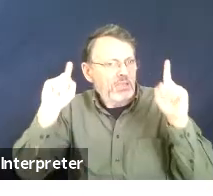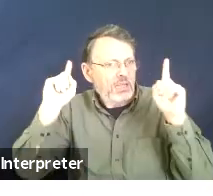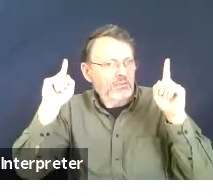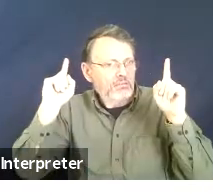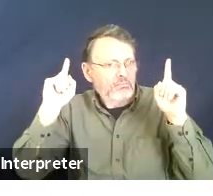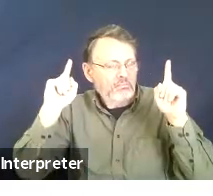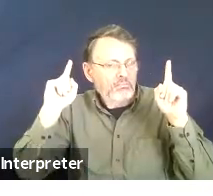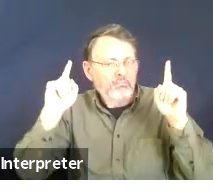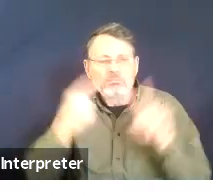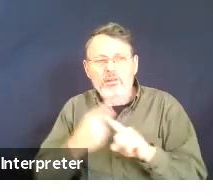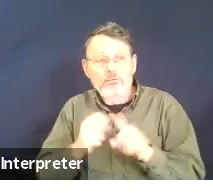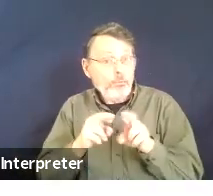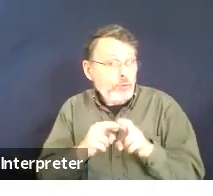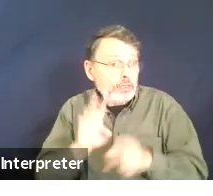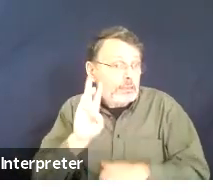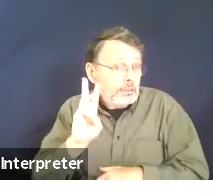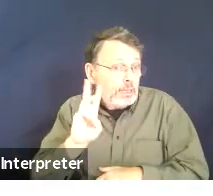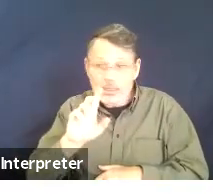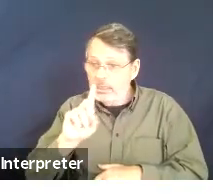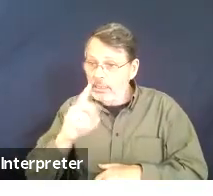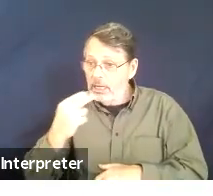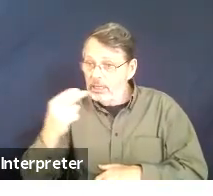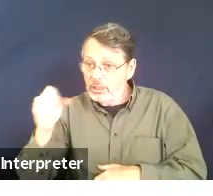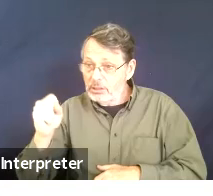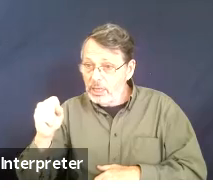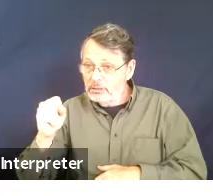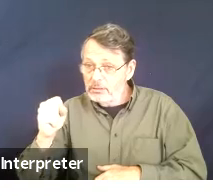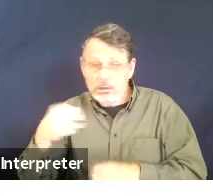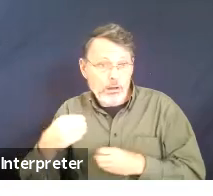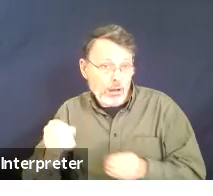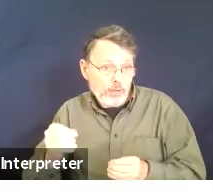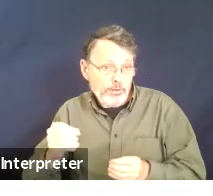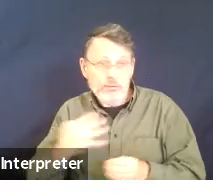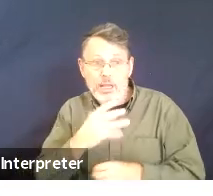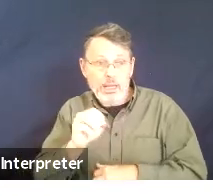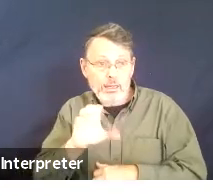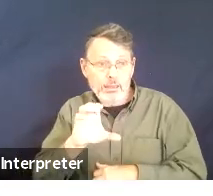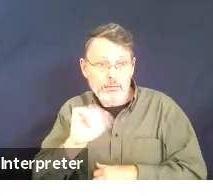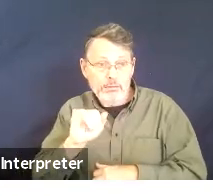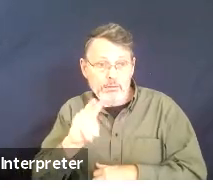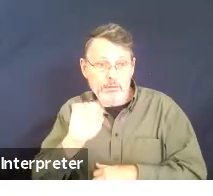you know, region six, DHHS office and civil rights program analysts being connected,